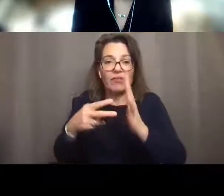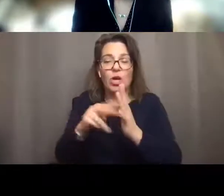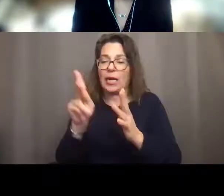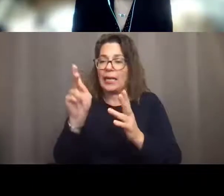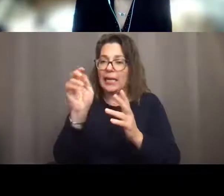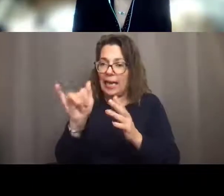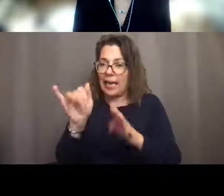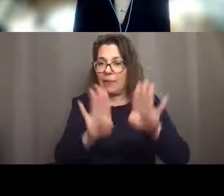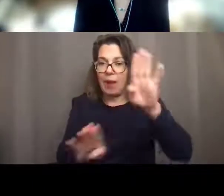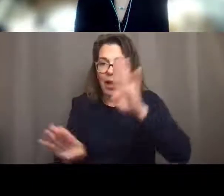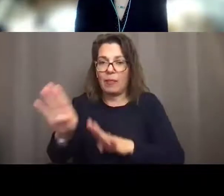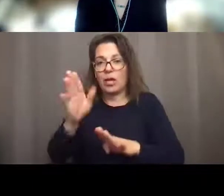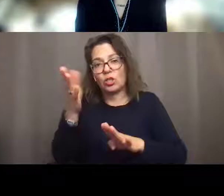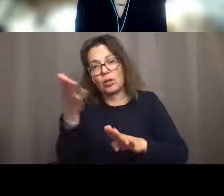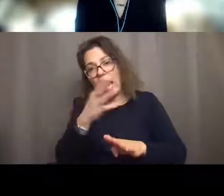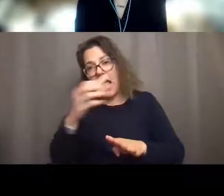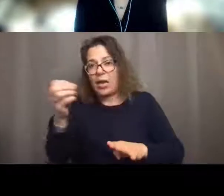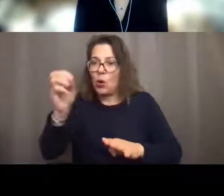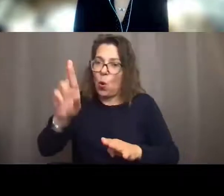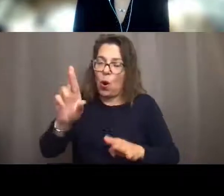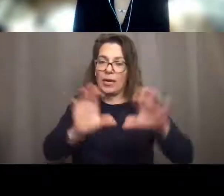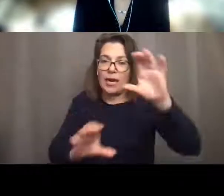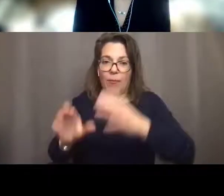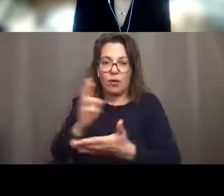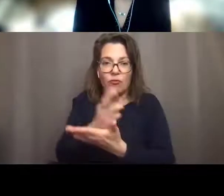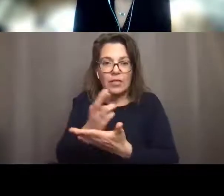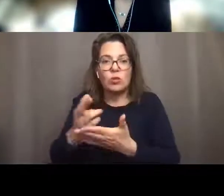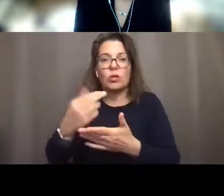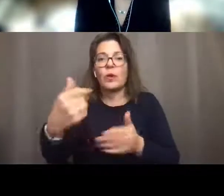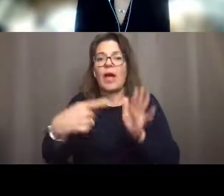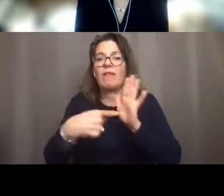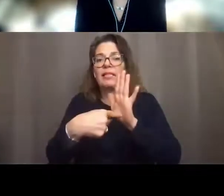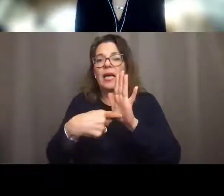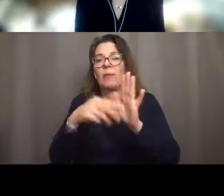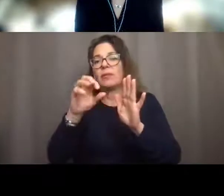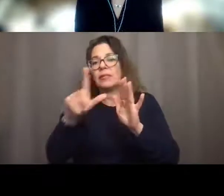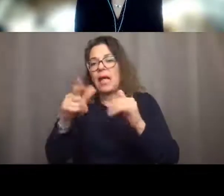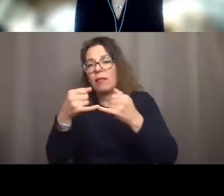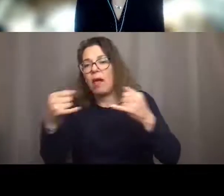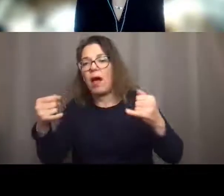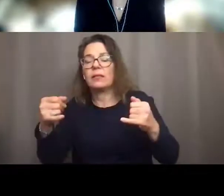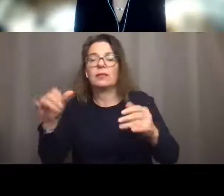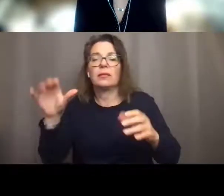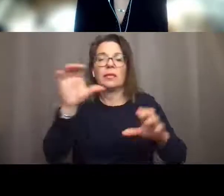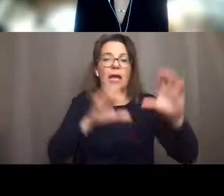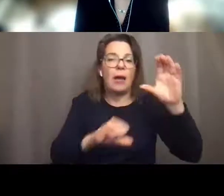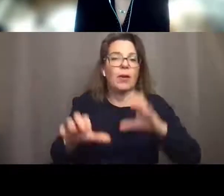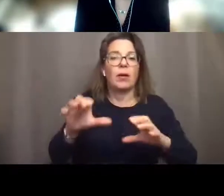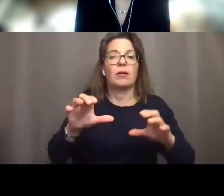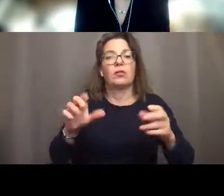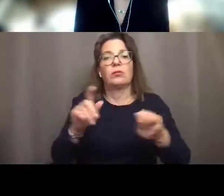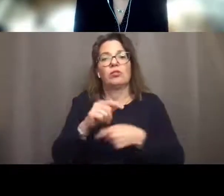and/or chemical resources and provided examples, like cell lines, chemicals, genetically modified animals or cells.